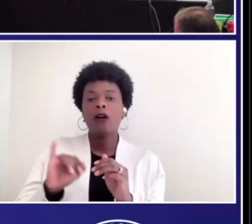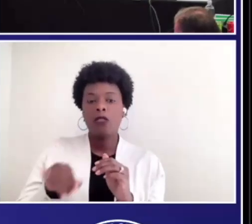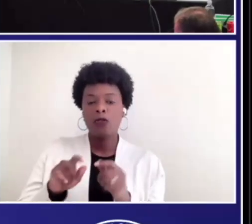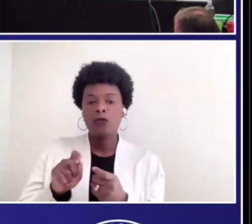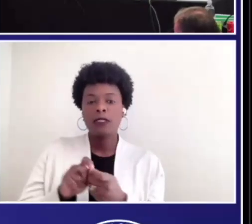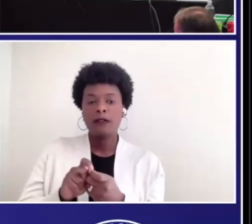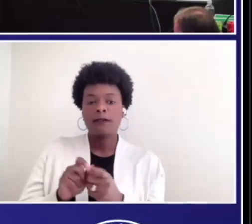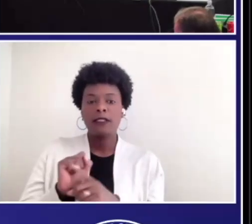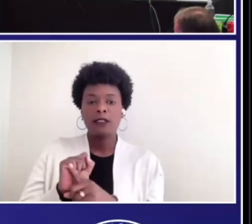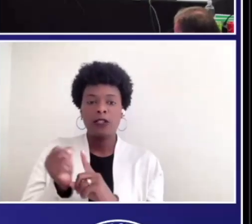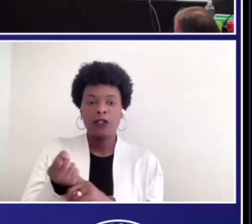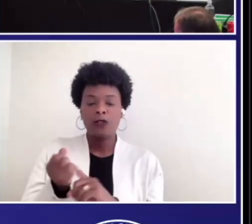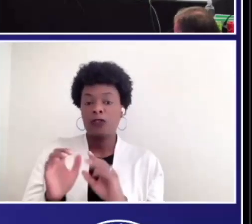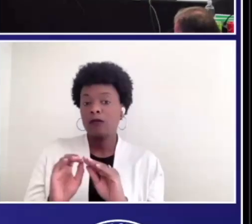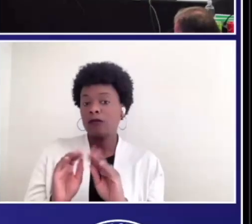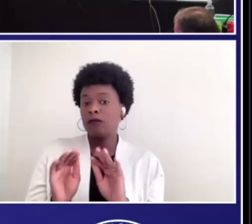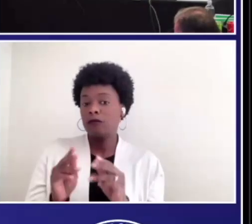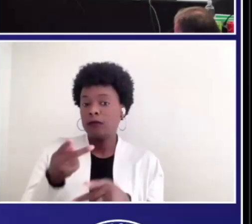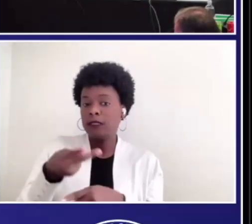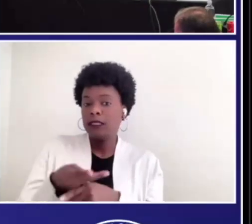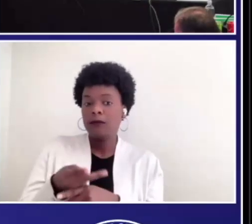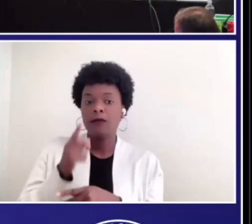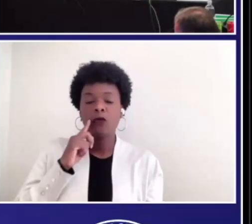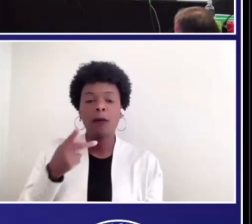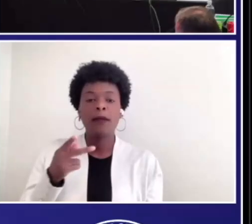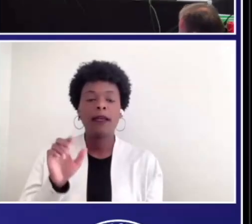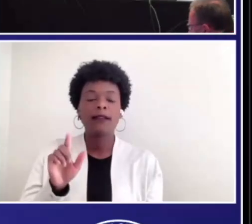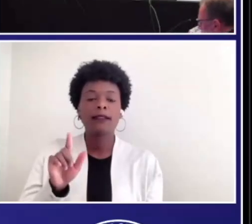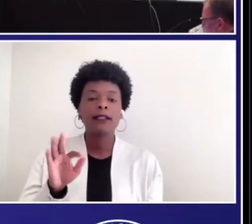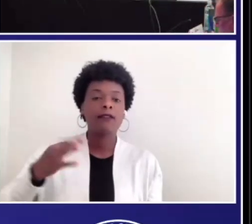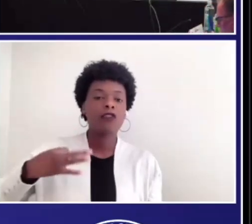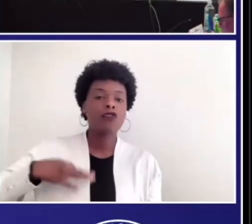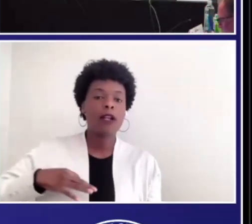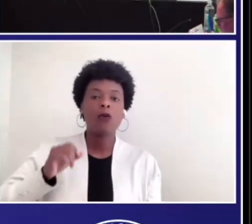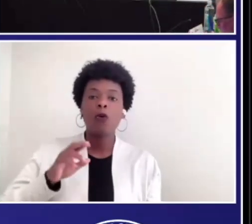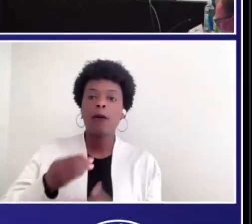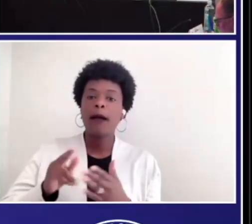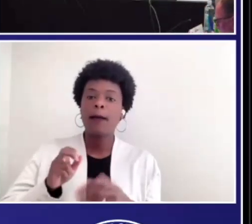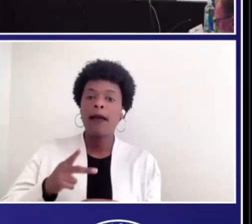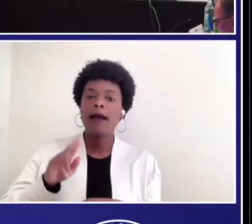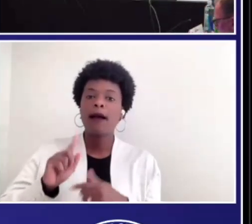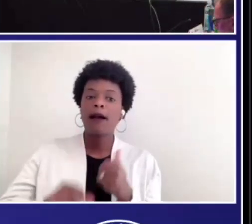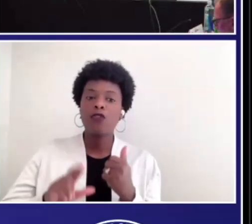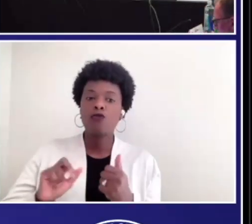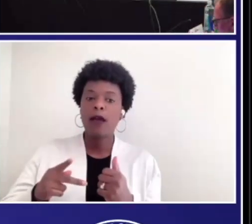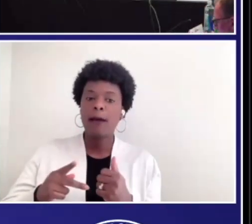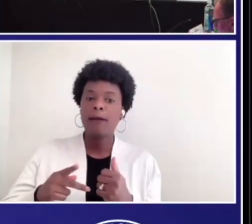general requirement for on-time payments? Will exceptions be provided in cases of administrative and processing delays?